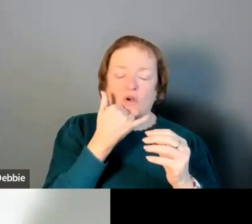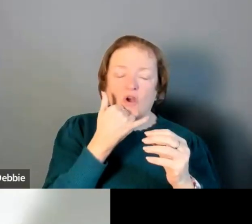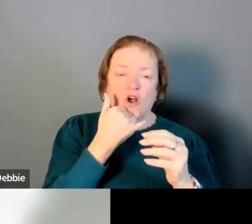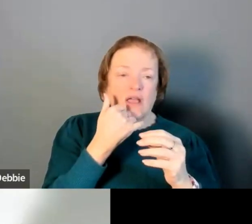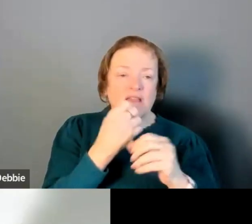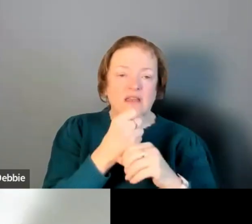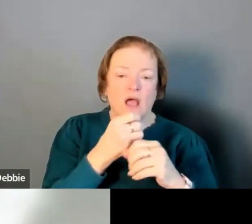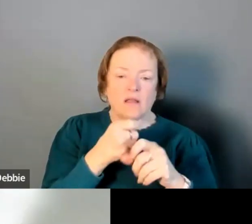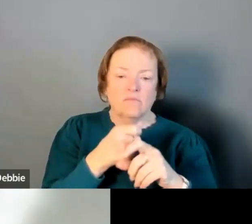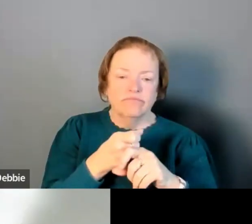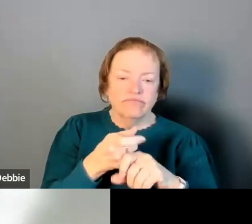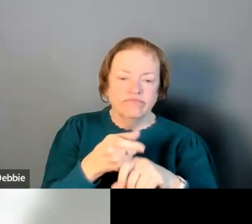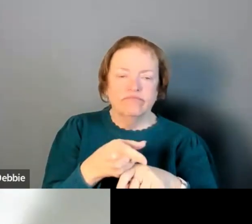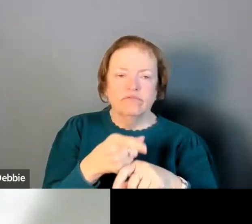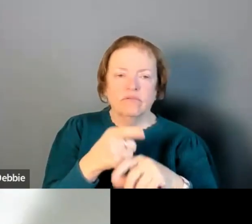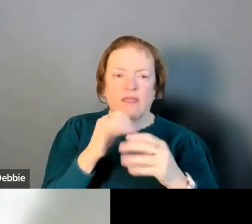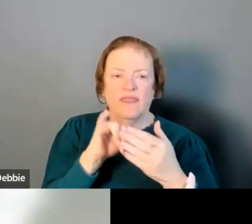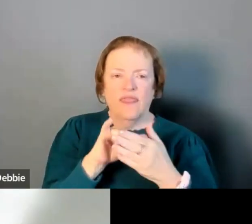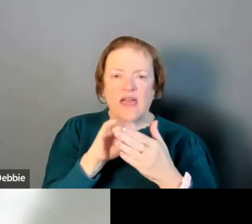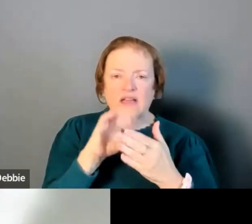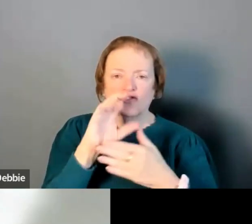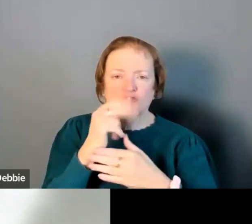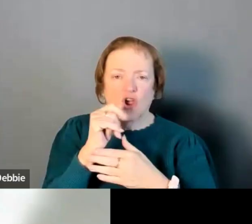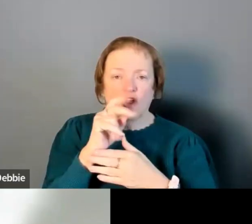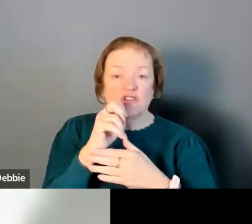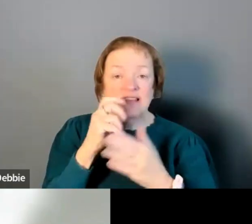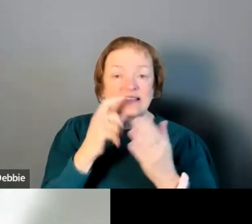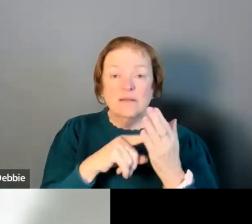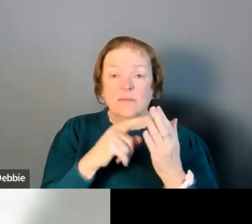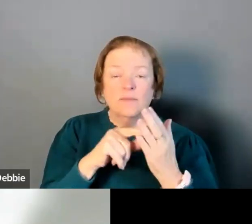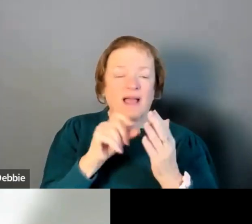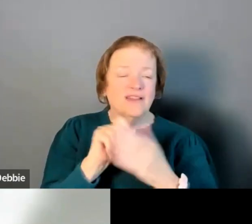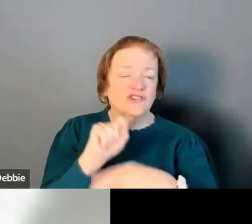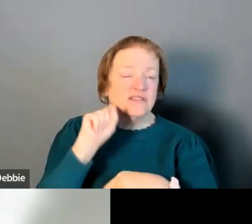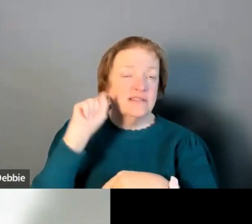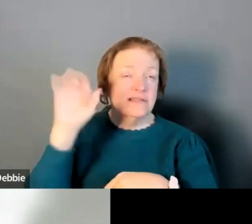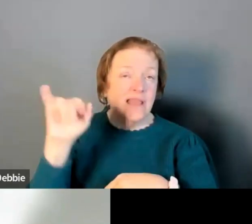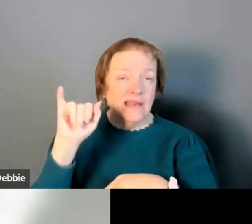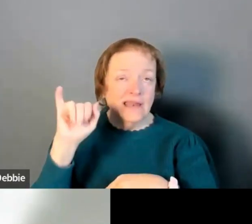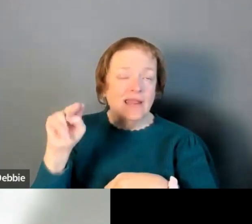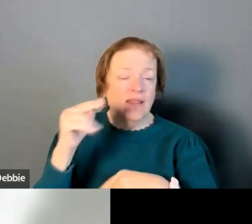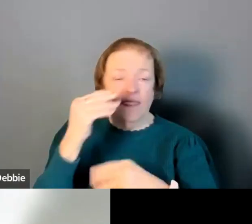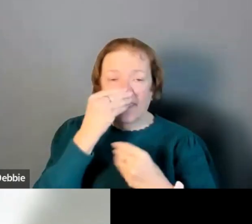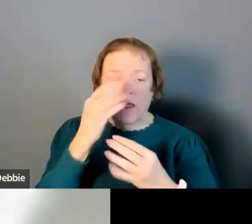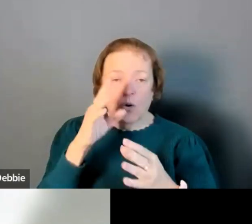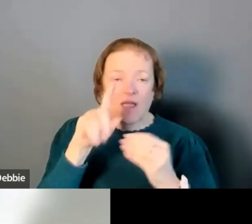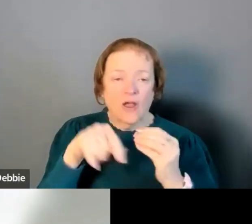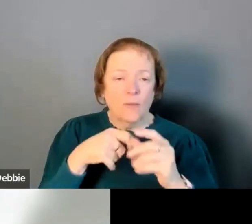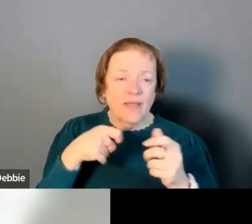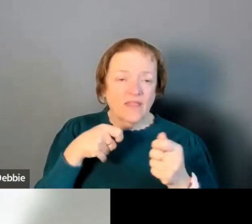And you can and then sometimes I just send everything in. I know that they don't really care about the charger. I put it all in a box and say, check it all.